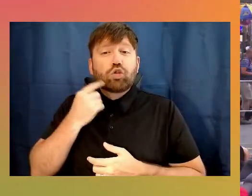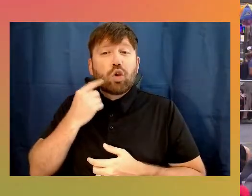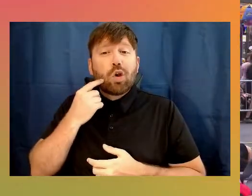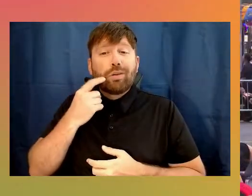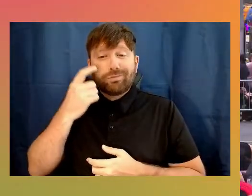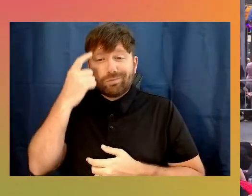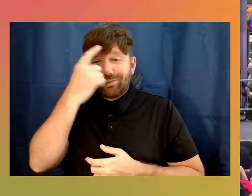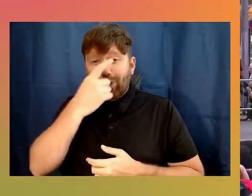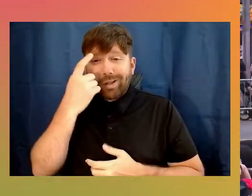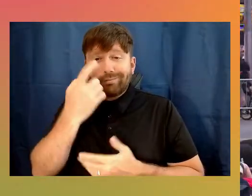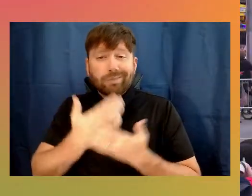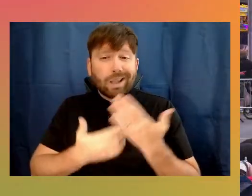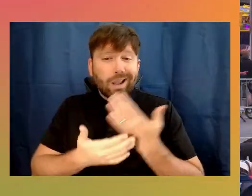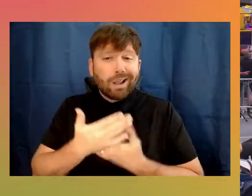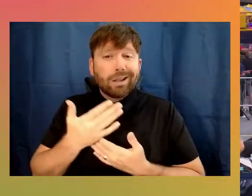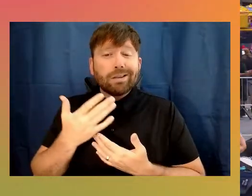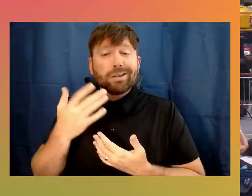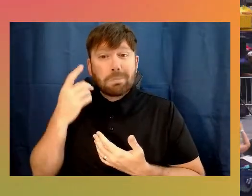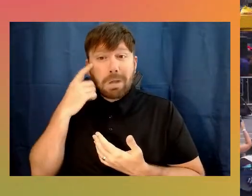NOTICE IF YOU'RE HOLDING ANY